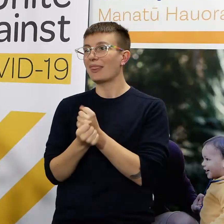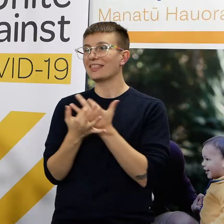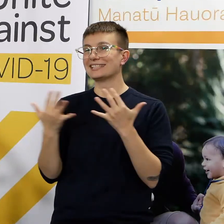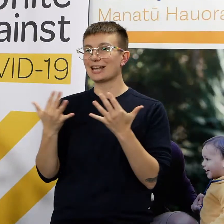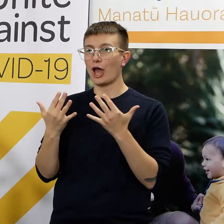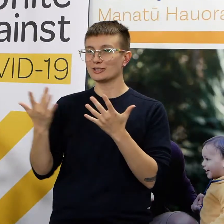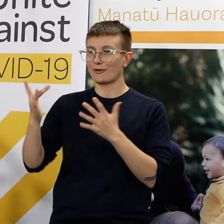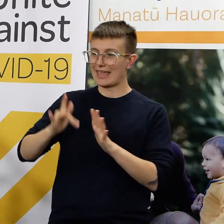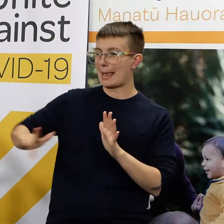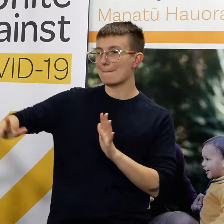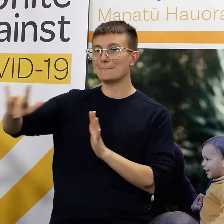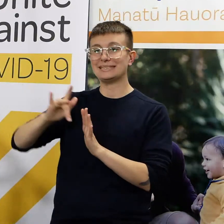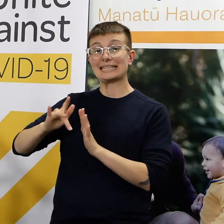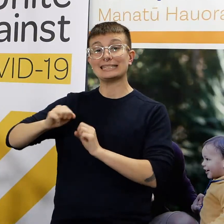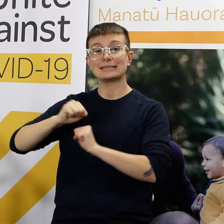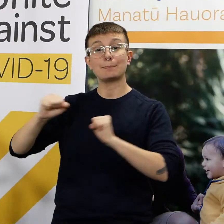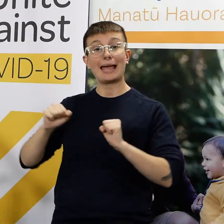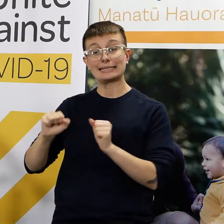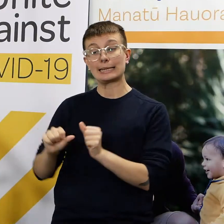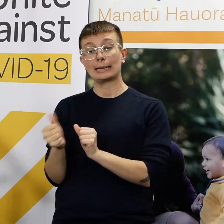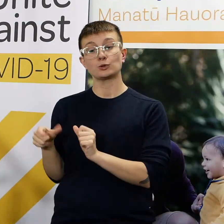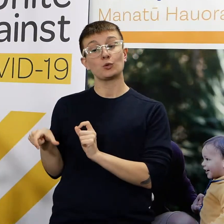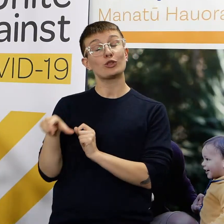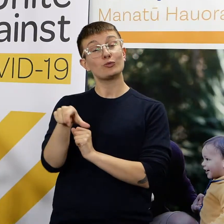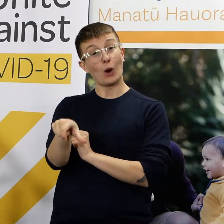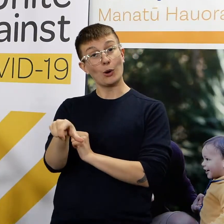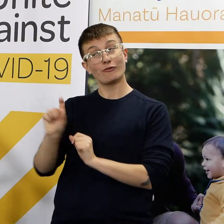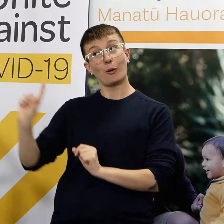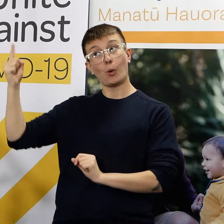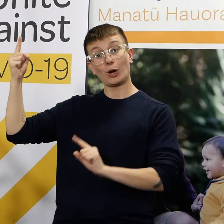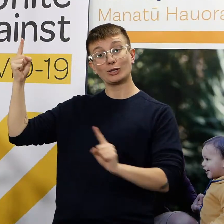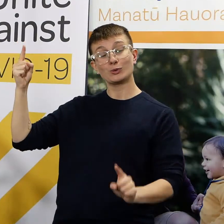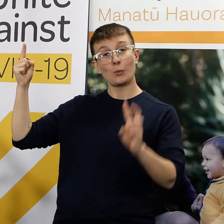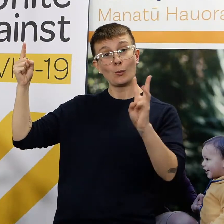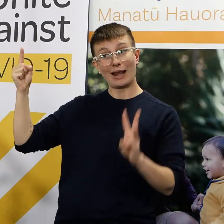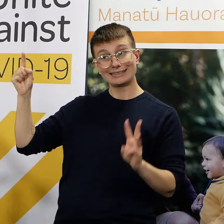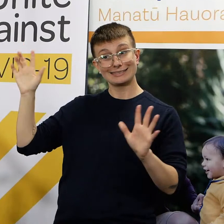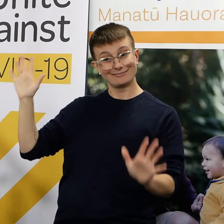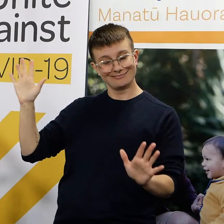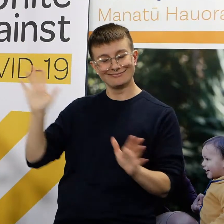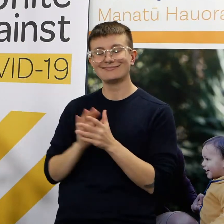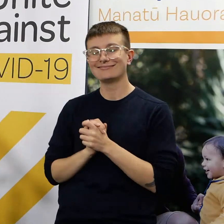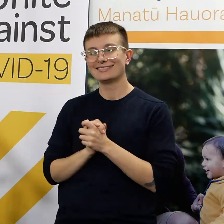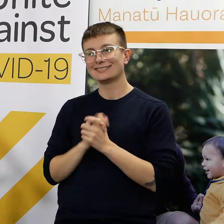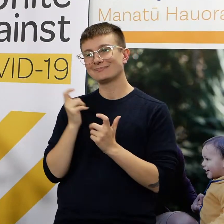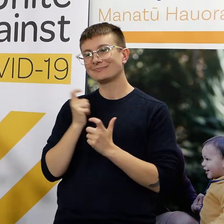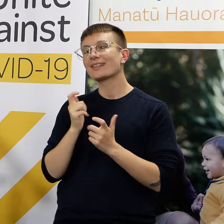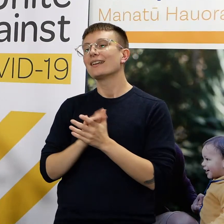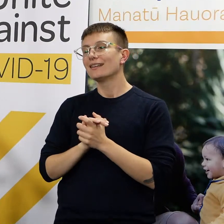So again they I think were assiduous in making sure they did not put anyone else at risk.